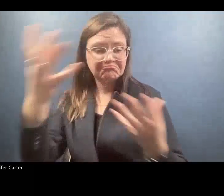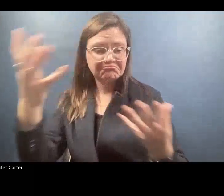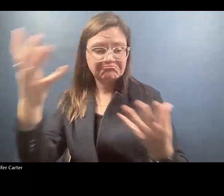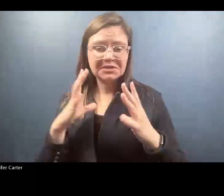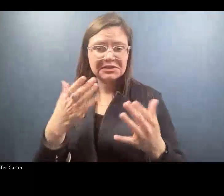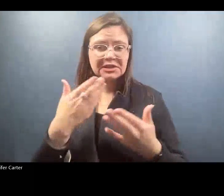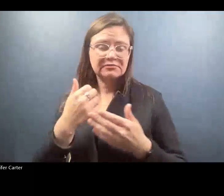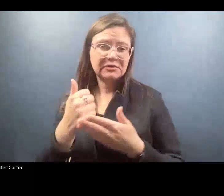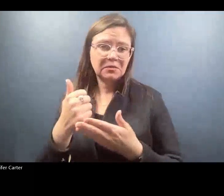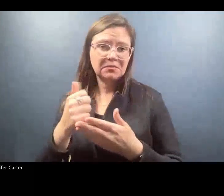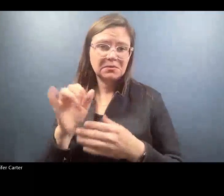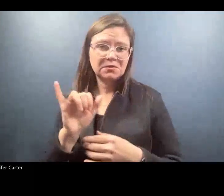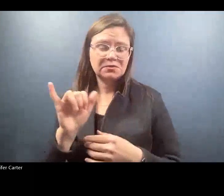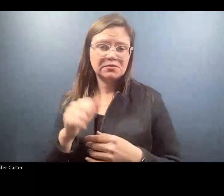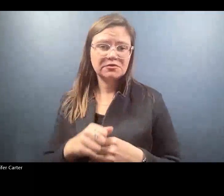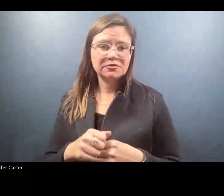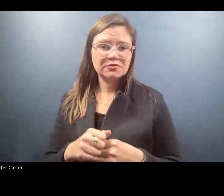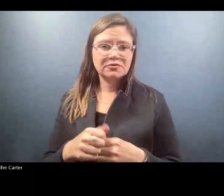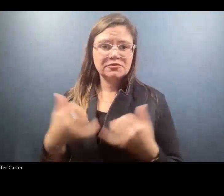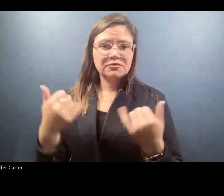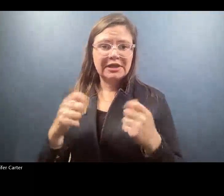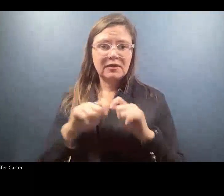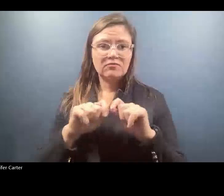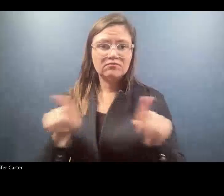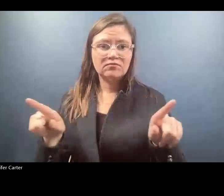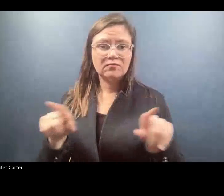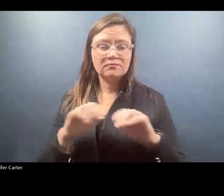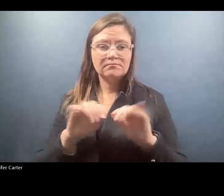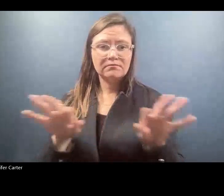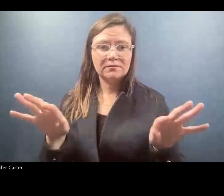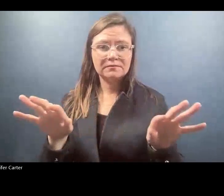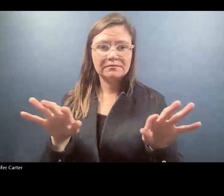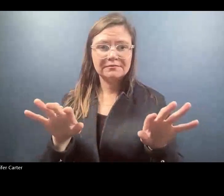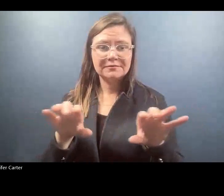So Salugla is going to send us into our small groups and I'll see you all back at